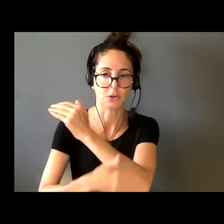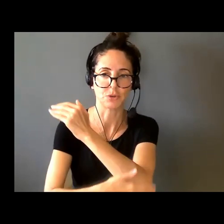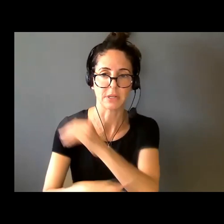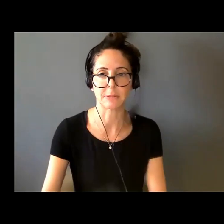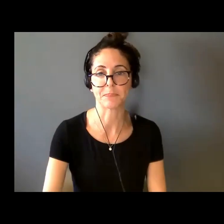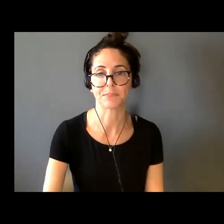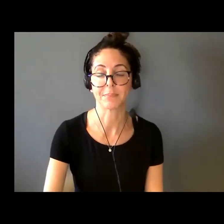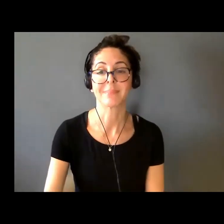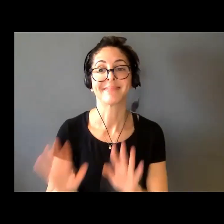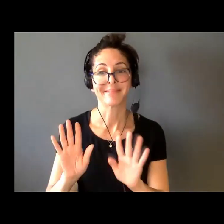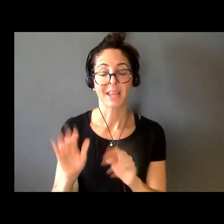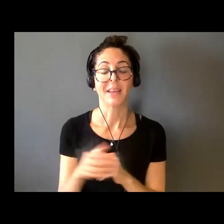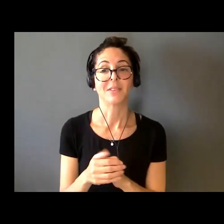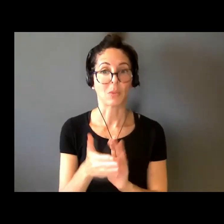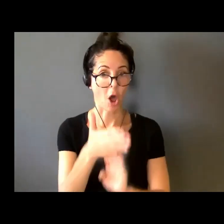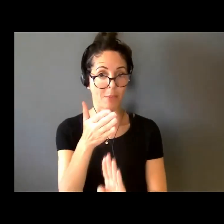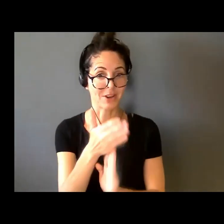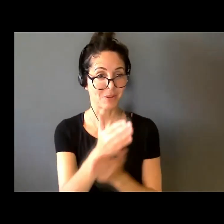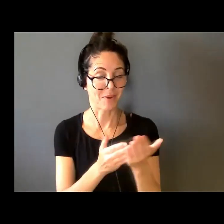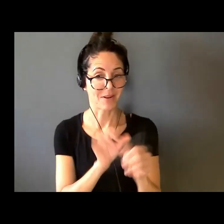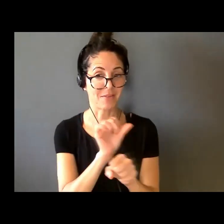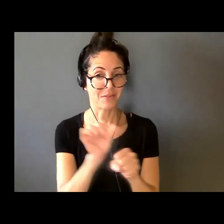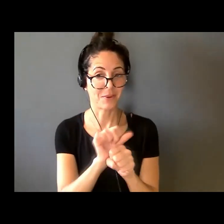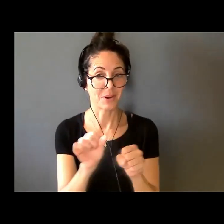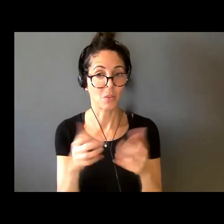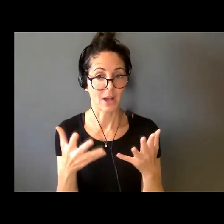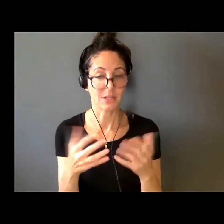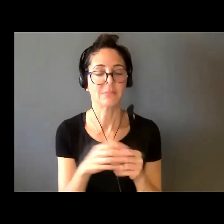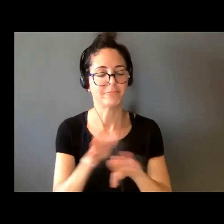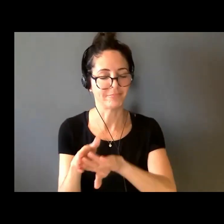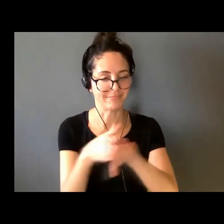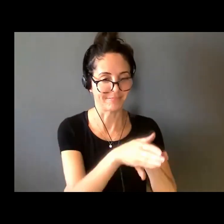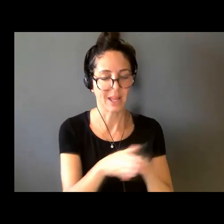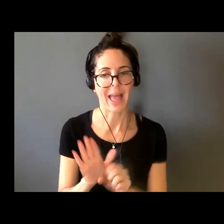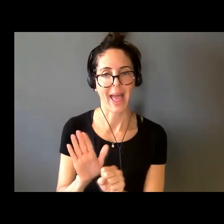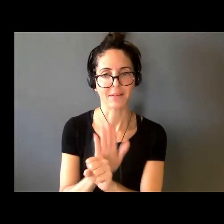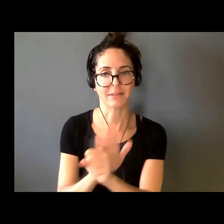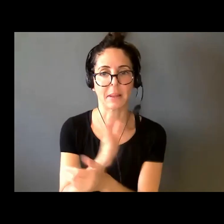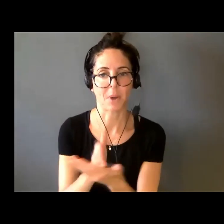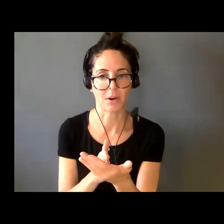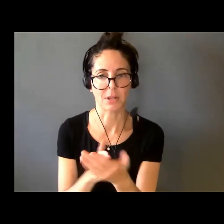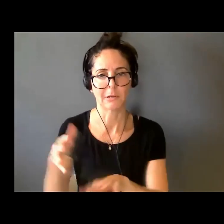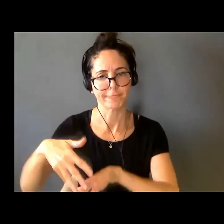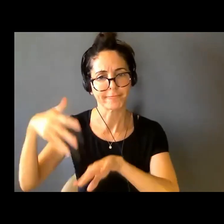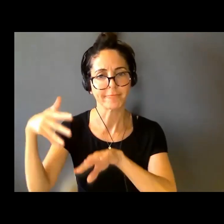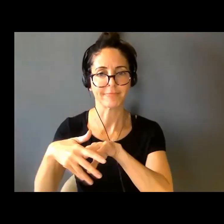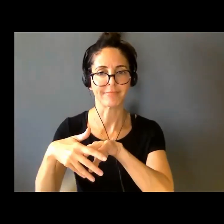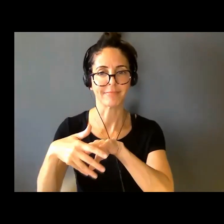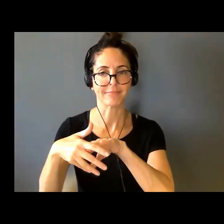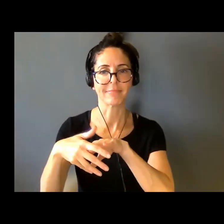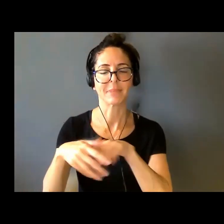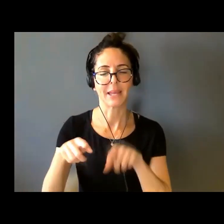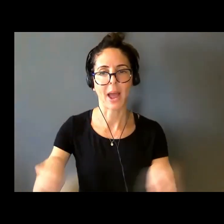part of our work, there is also an advocacy part which is well embedded in our social mission. We